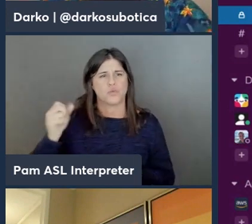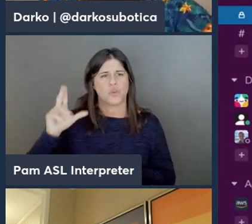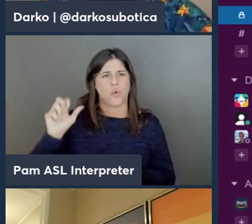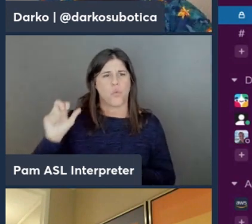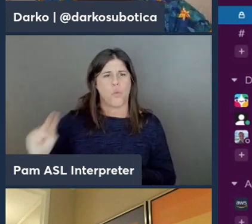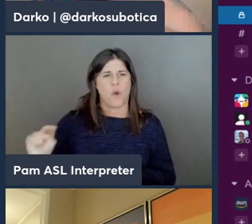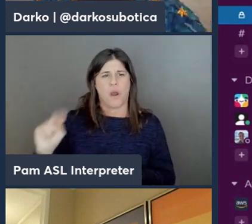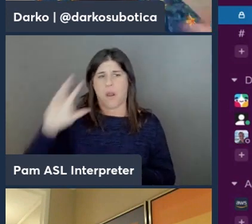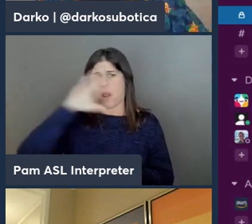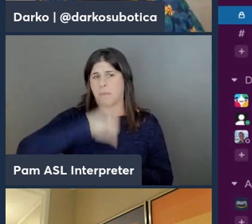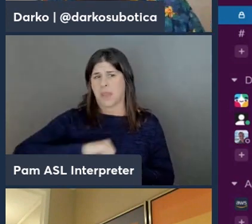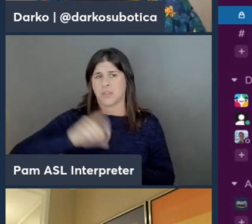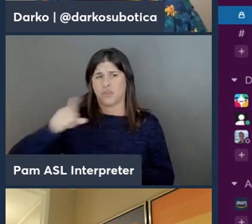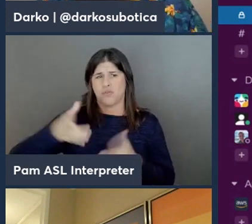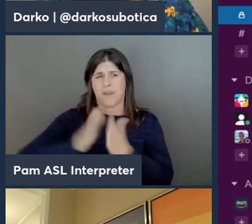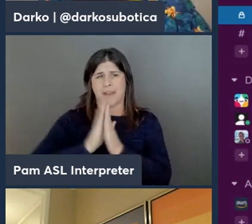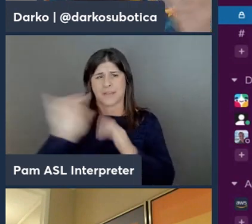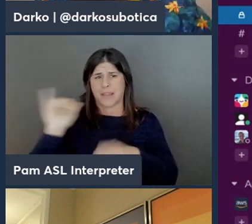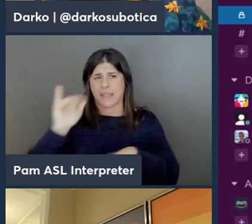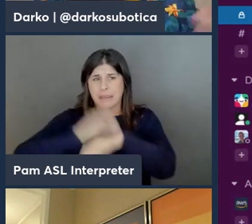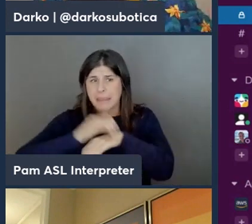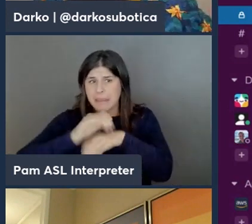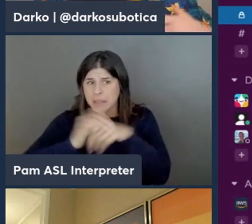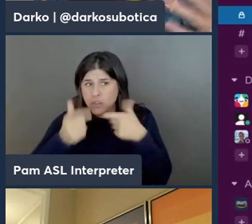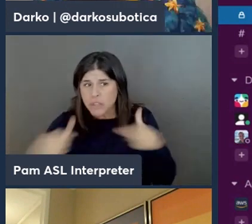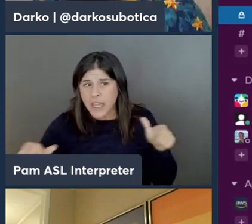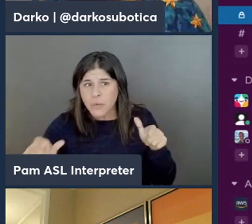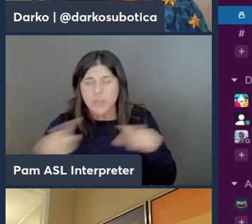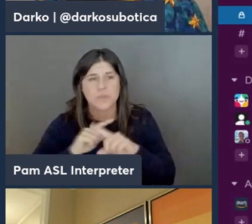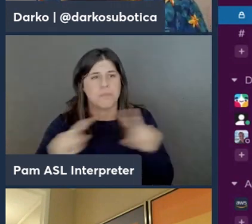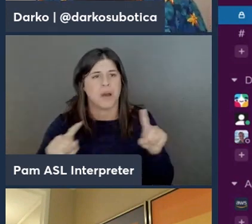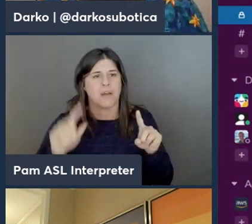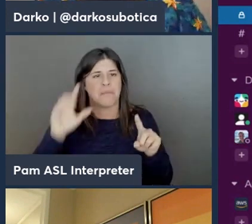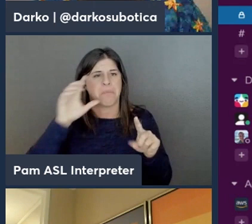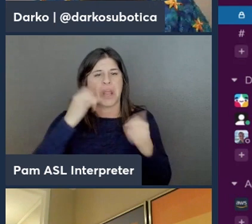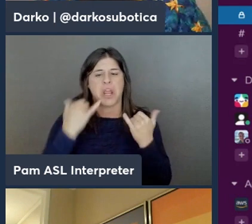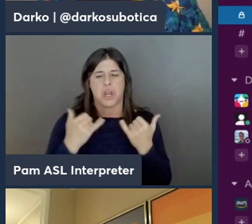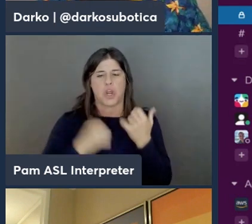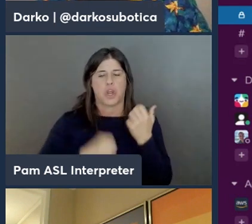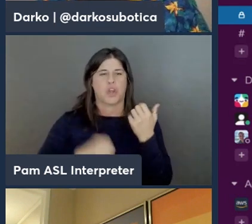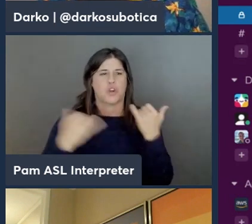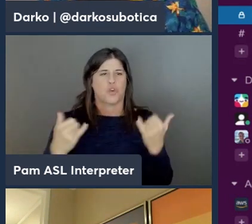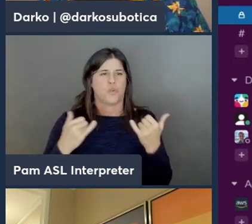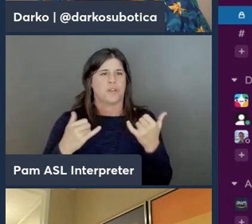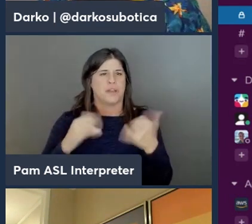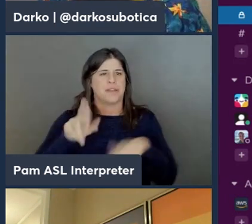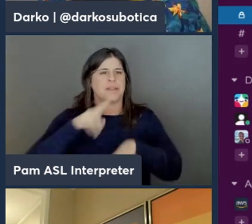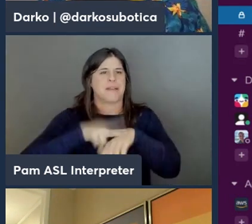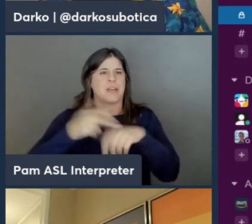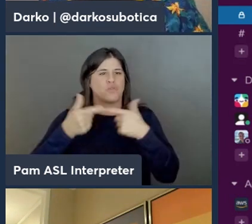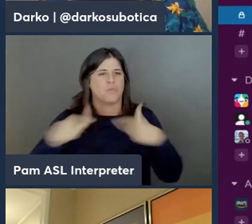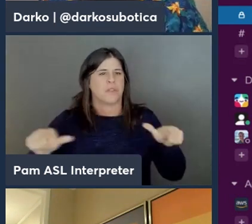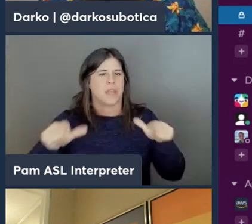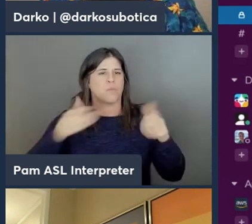about like English language, I guess it's currently supports English as a natural language processing, but in general,